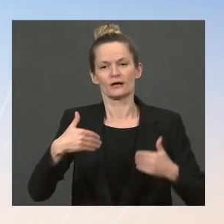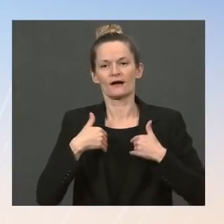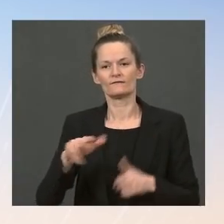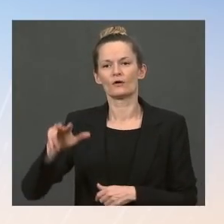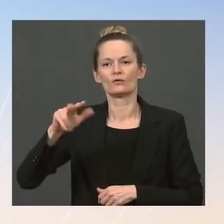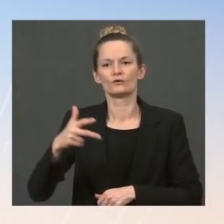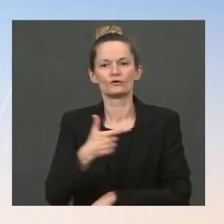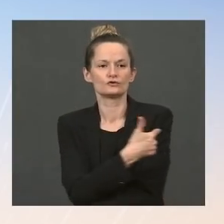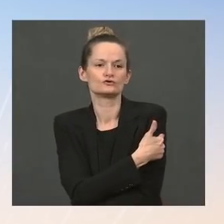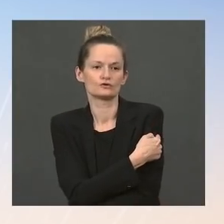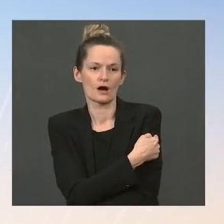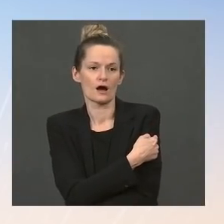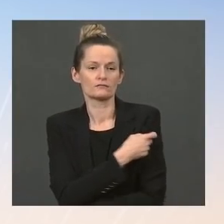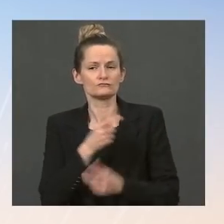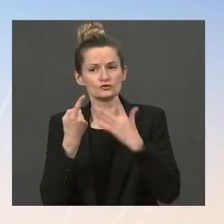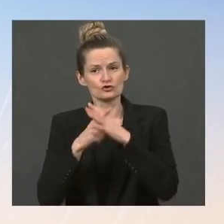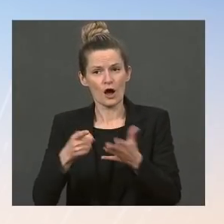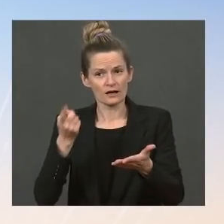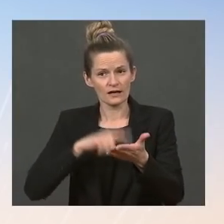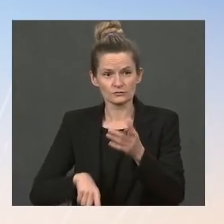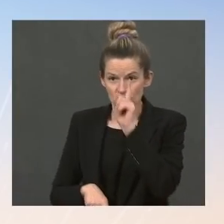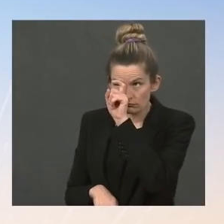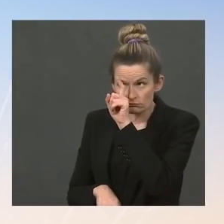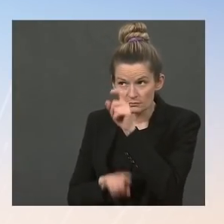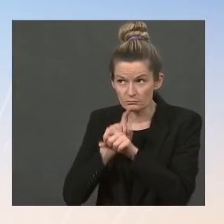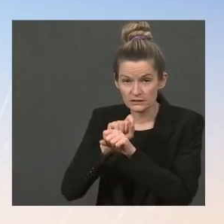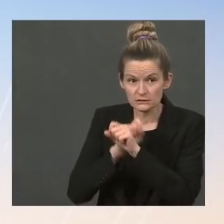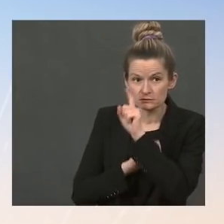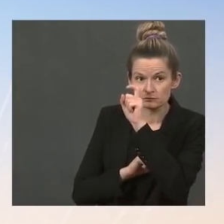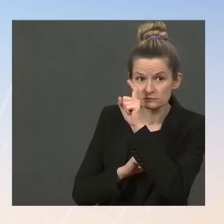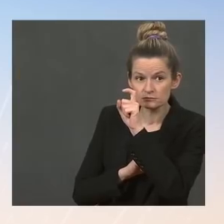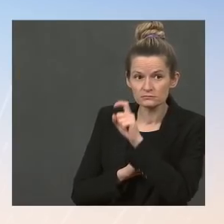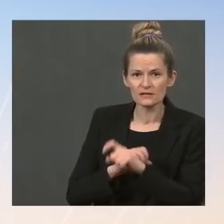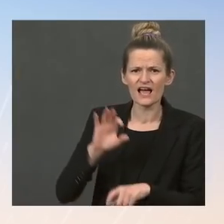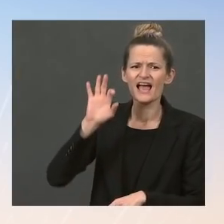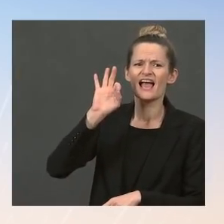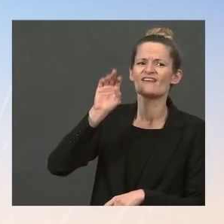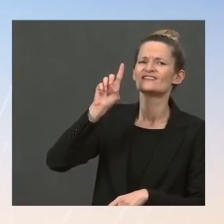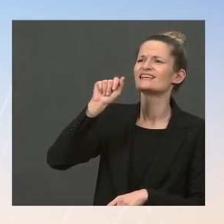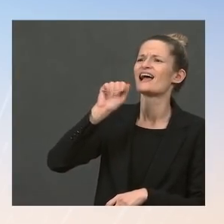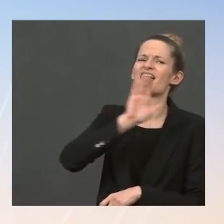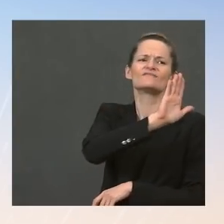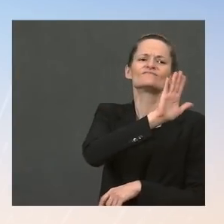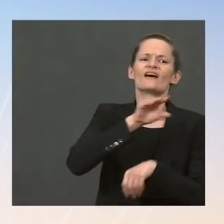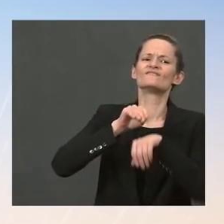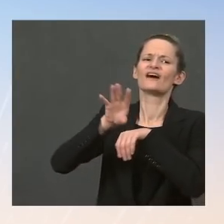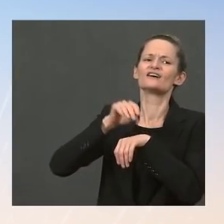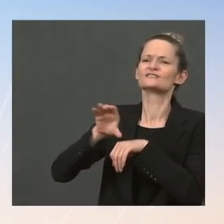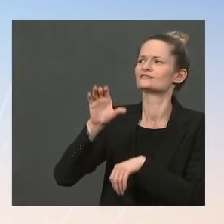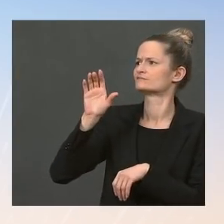So, they're all on that page, but the FDA Advisory Committee and the CDC Advisory Committee, let's say, are on a different page